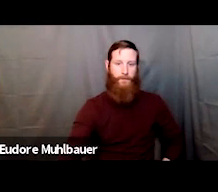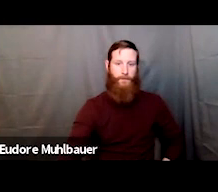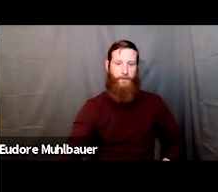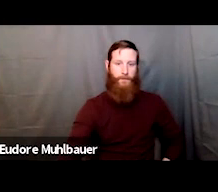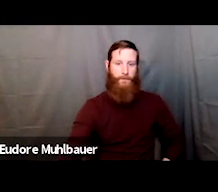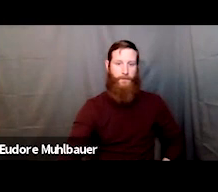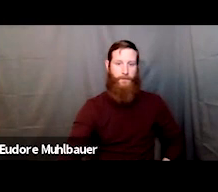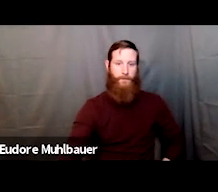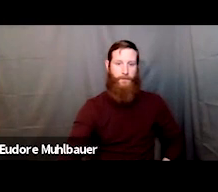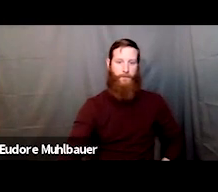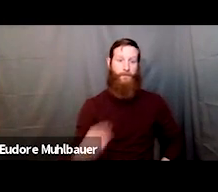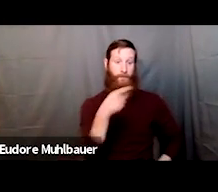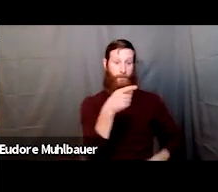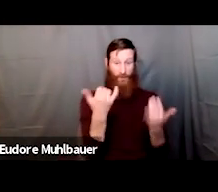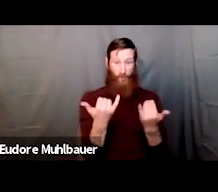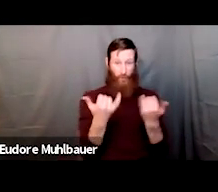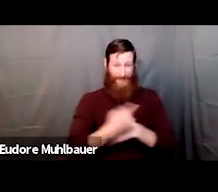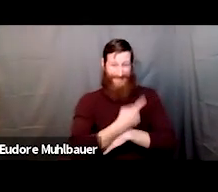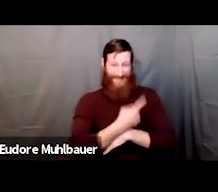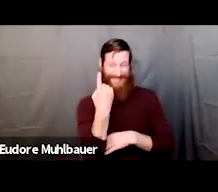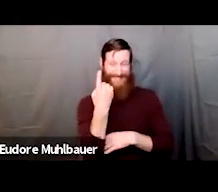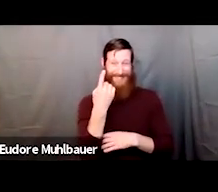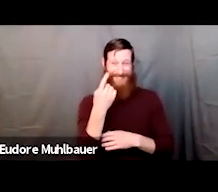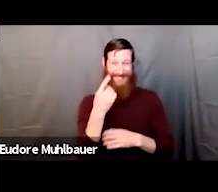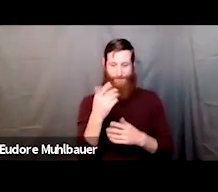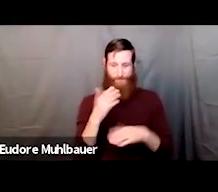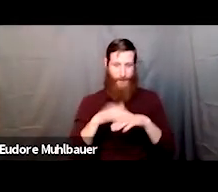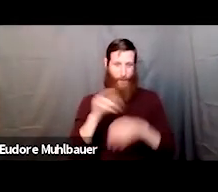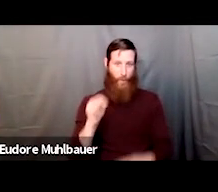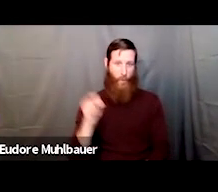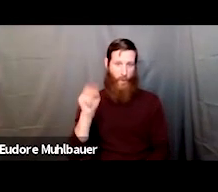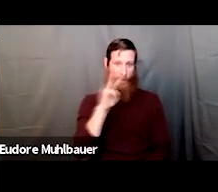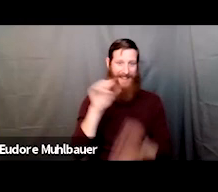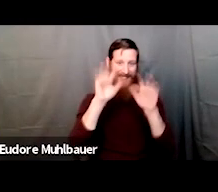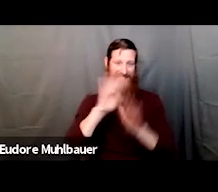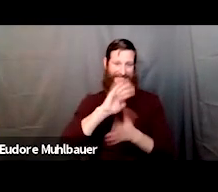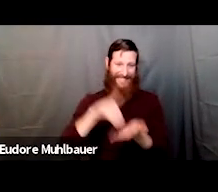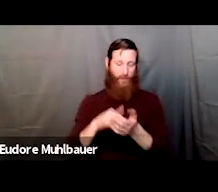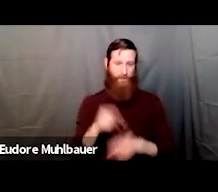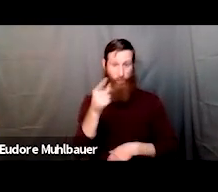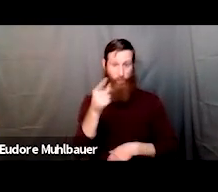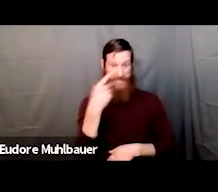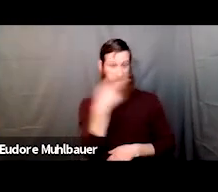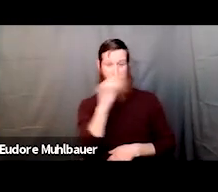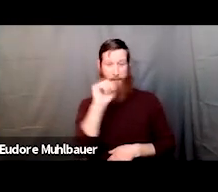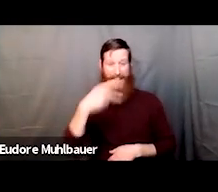This is today's forecast on the NWAC site, and you can see here in this map